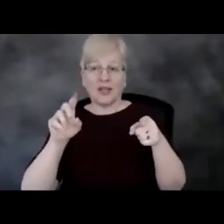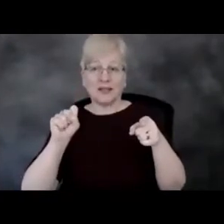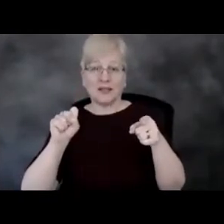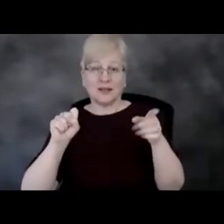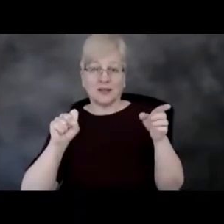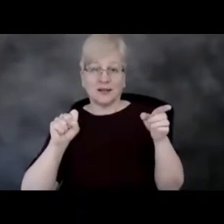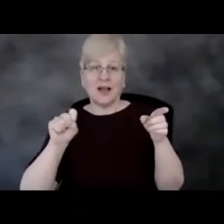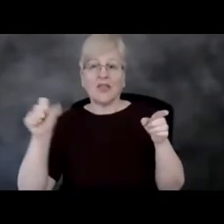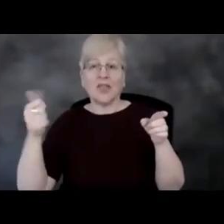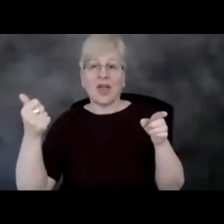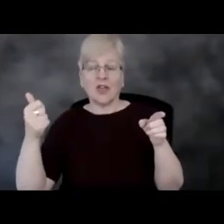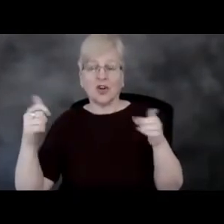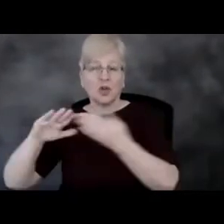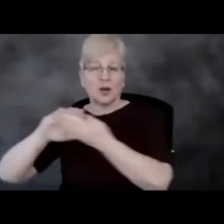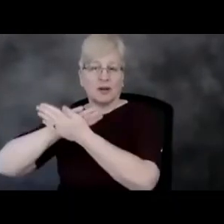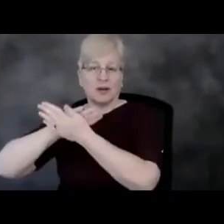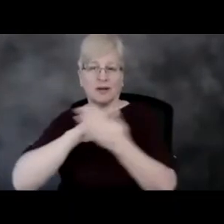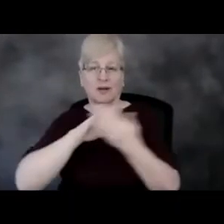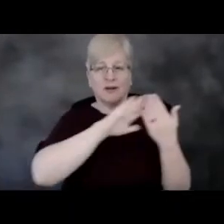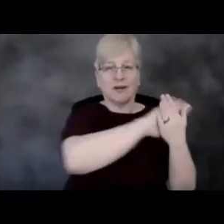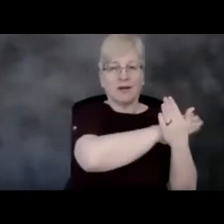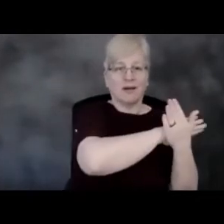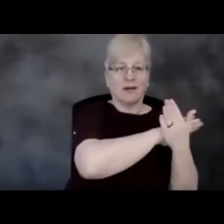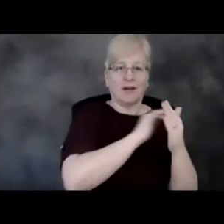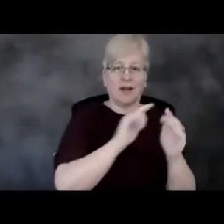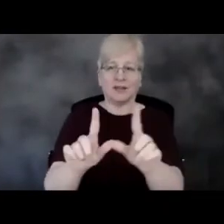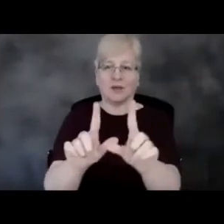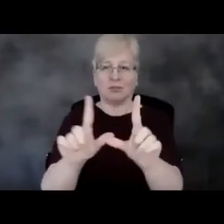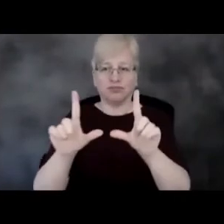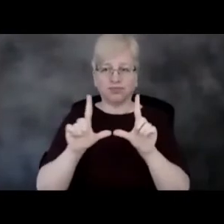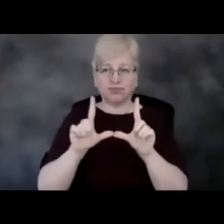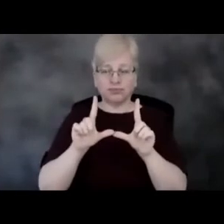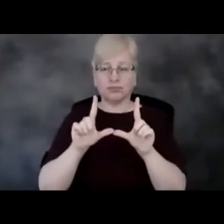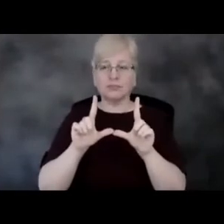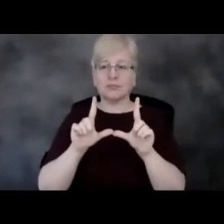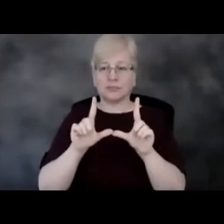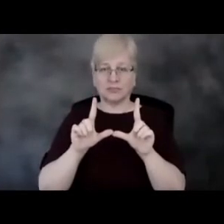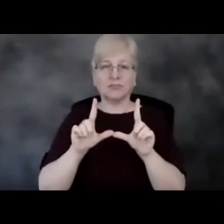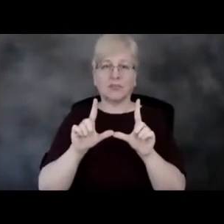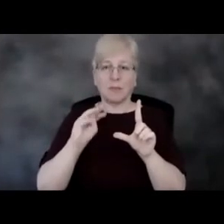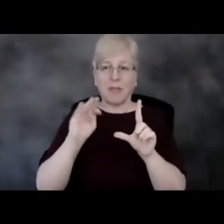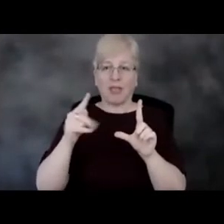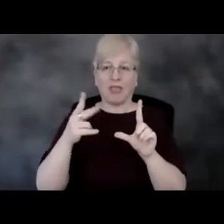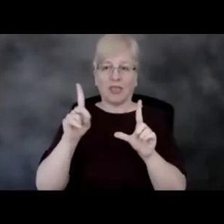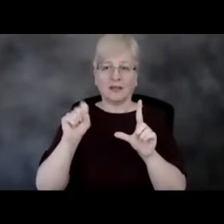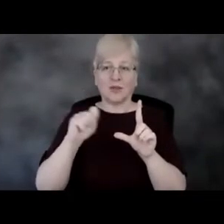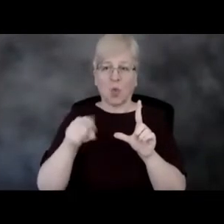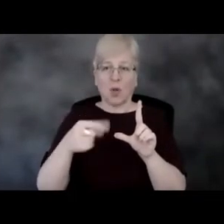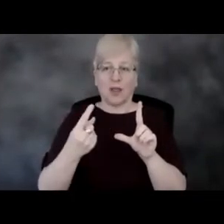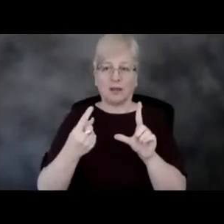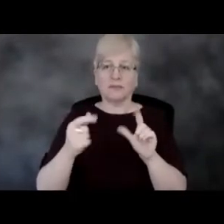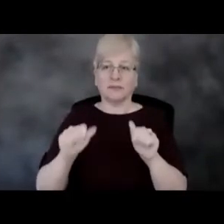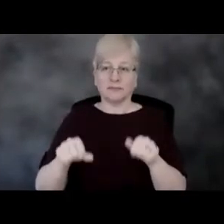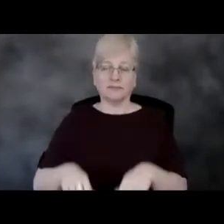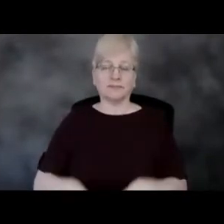17:24:27 and very indistinct in the background. 17:24:35 >> RICK PEDOLSKY: Oh, indeed.